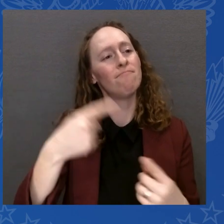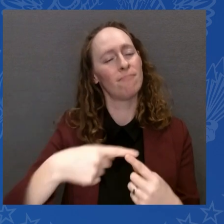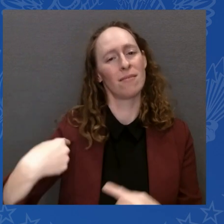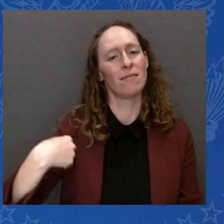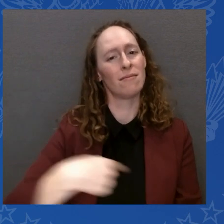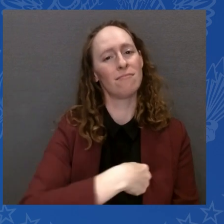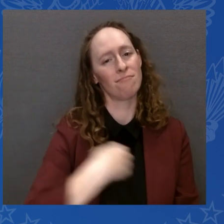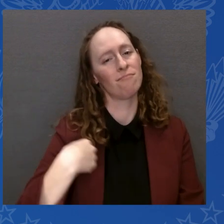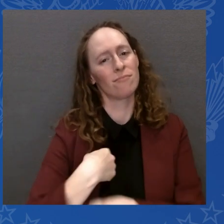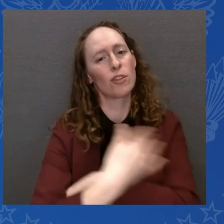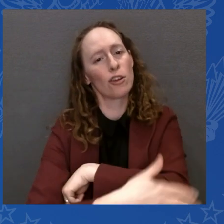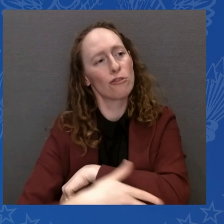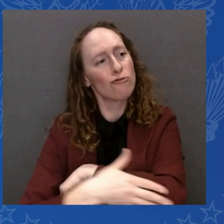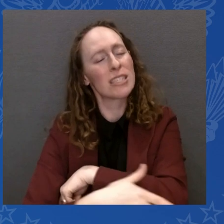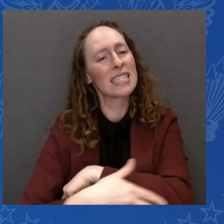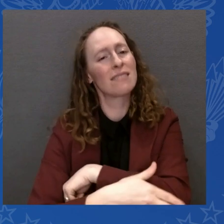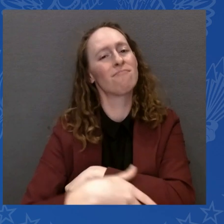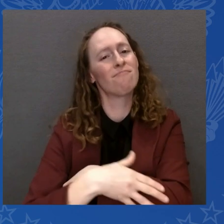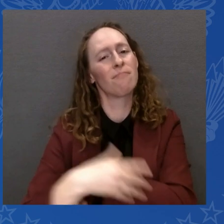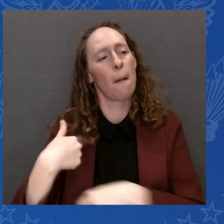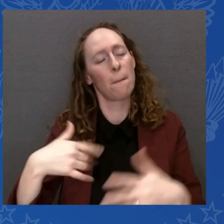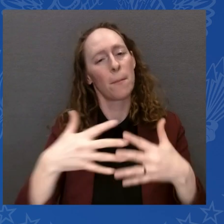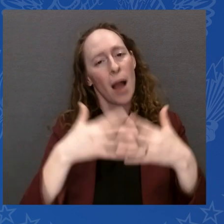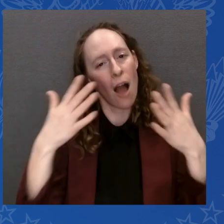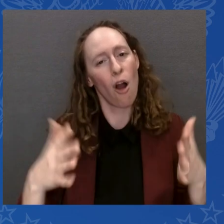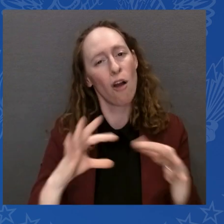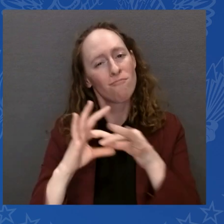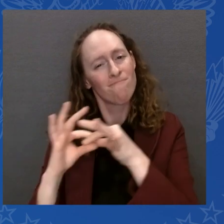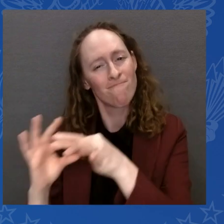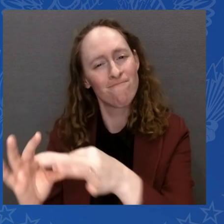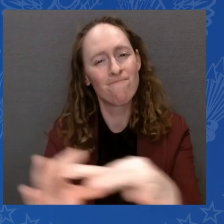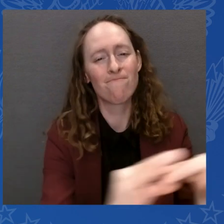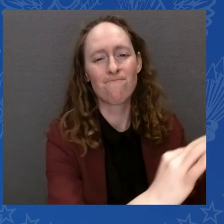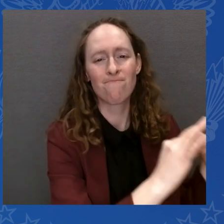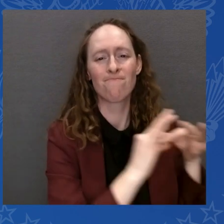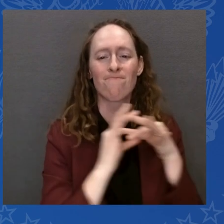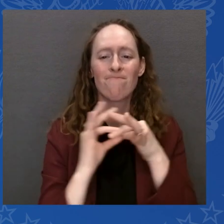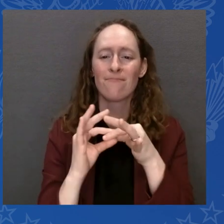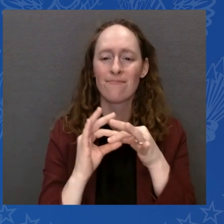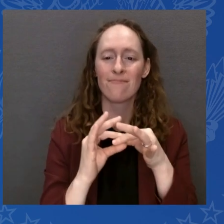Mr. President, it is an honor to have you back here. Ladies and gentlemen, the President of the United States.